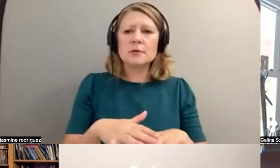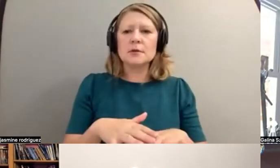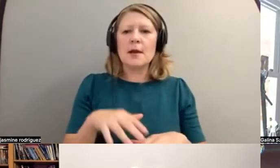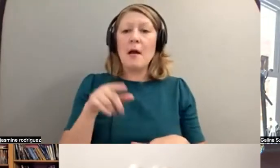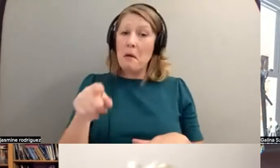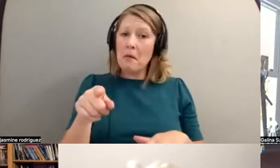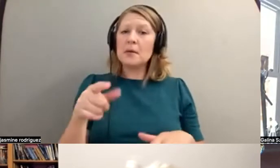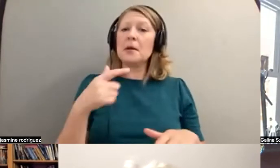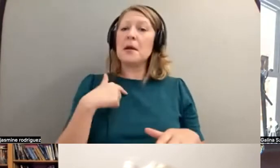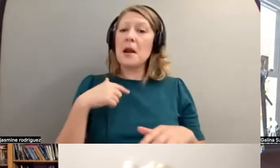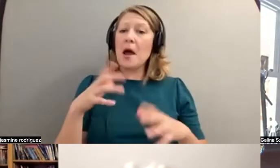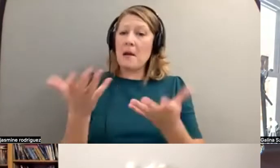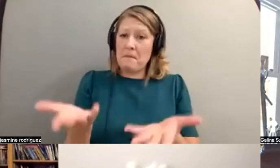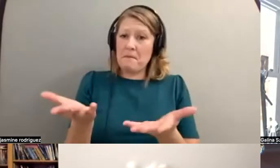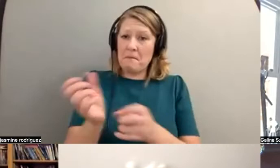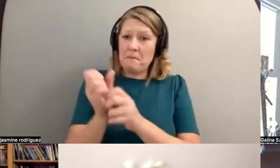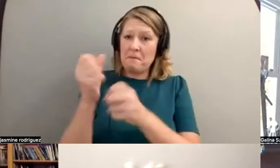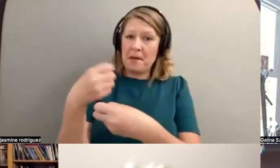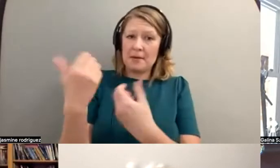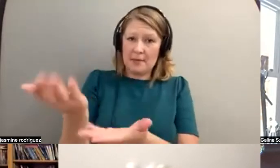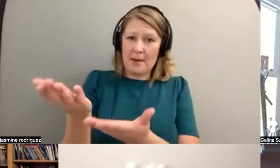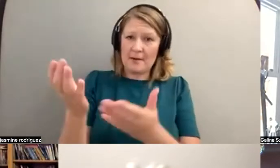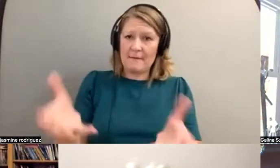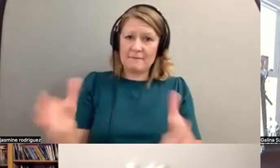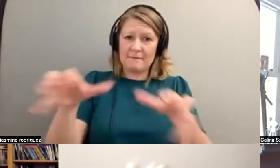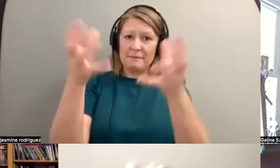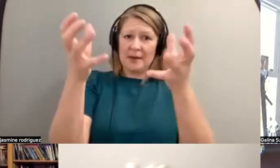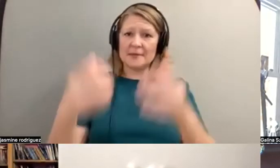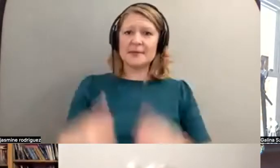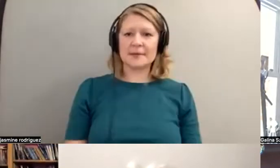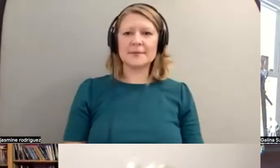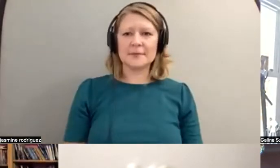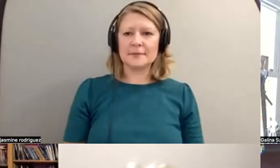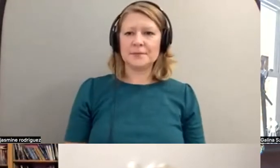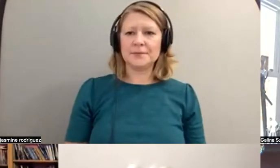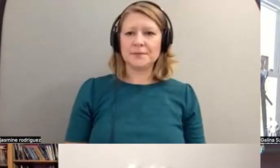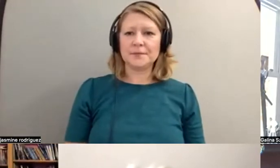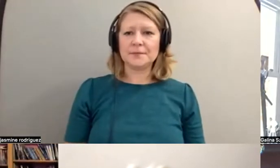Oh wow, so this is some clay-- translucent, you can see through.